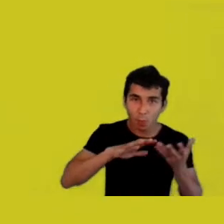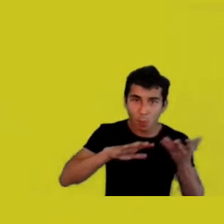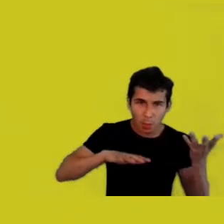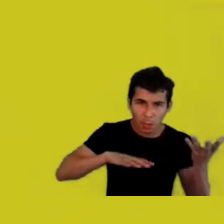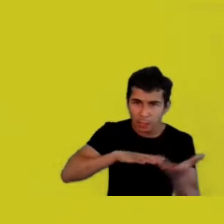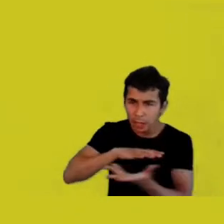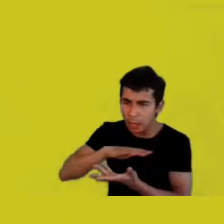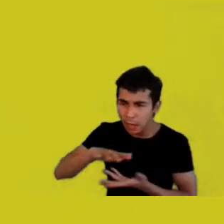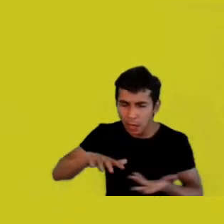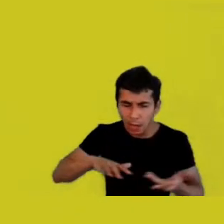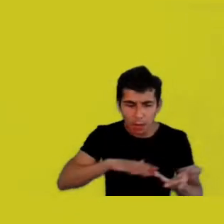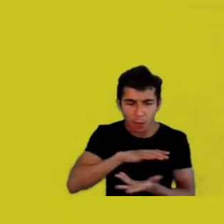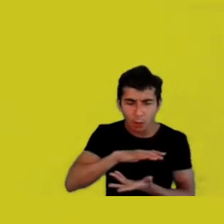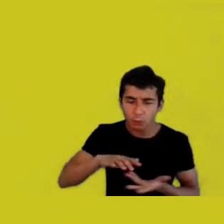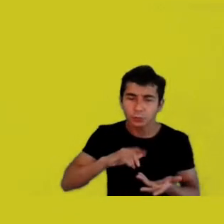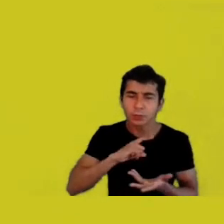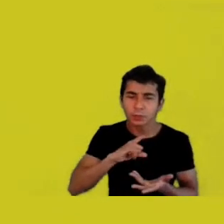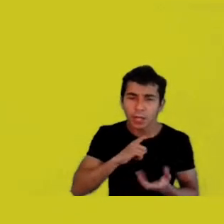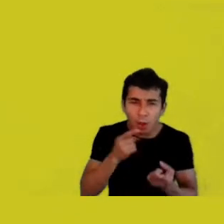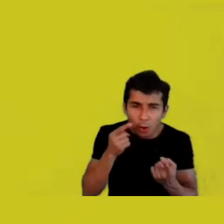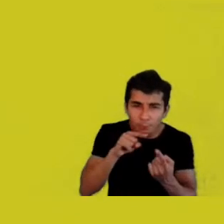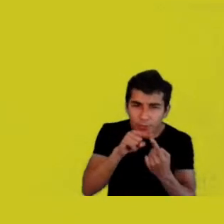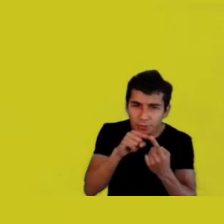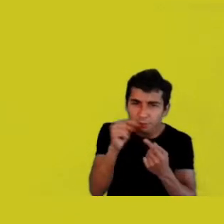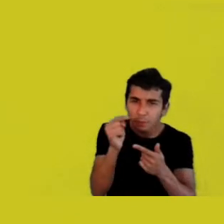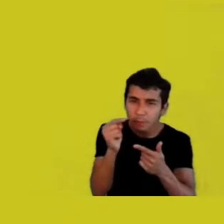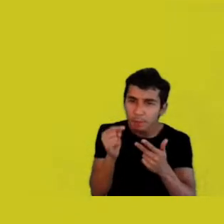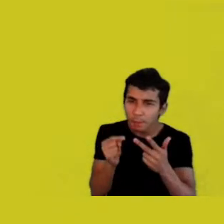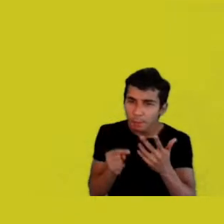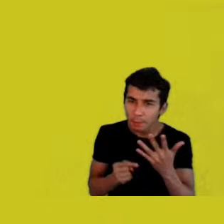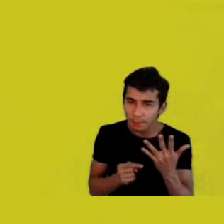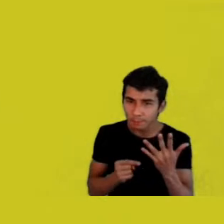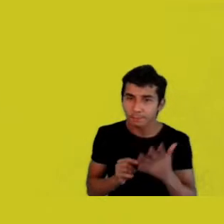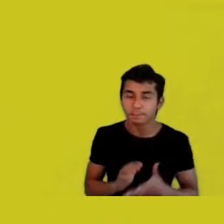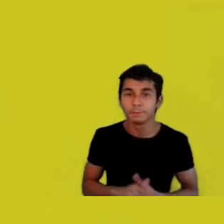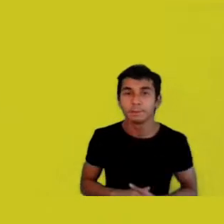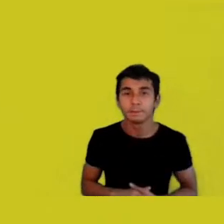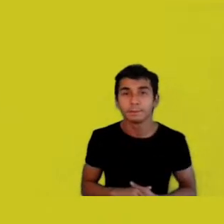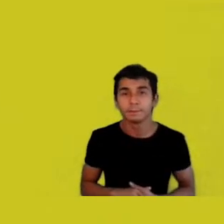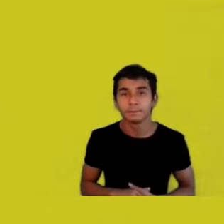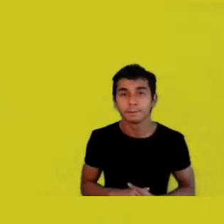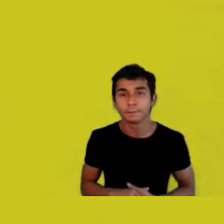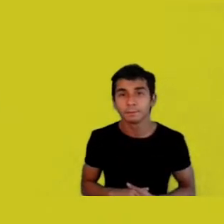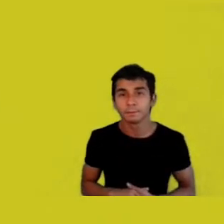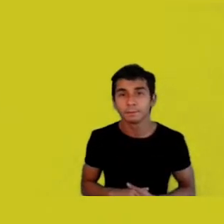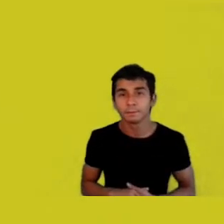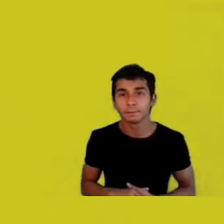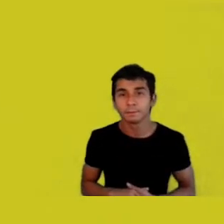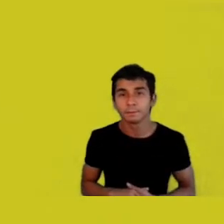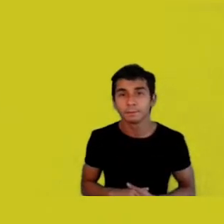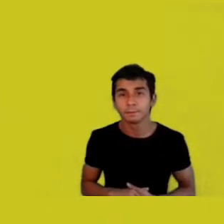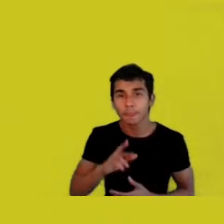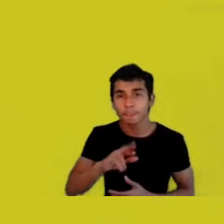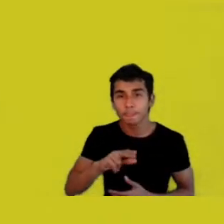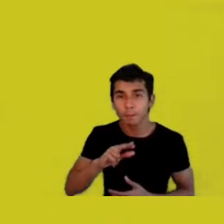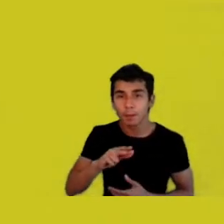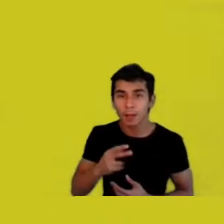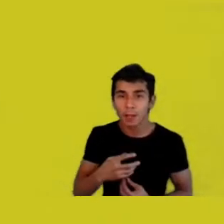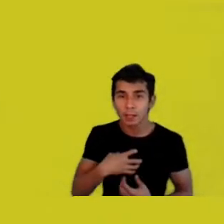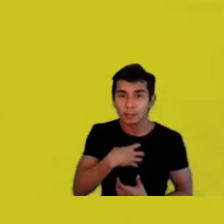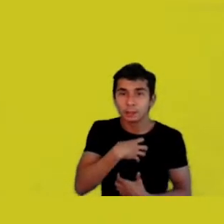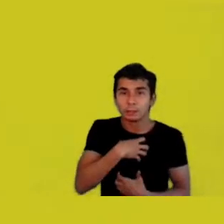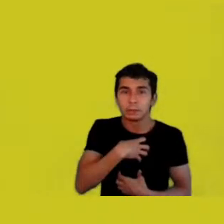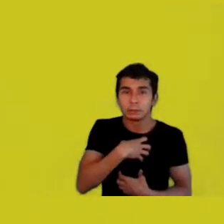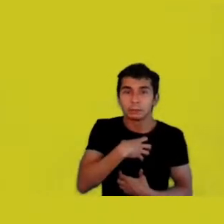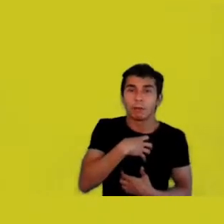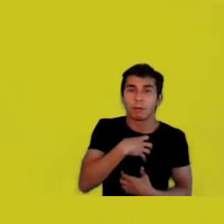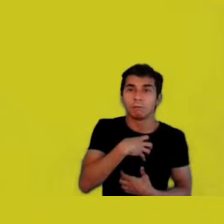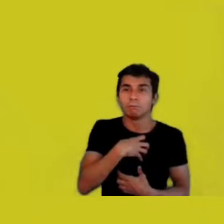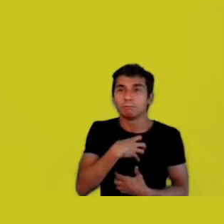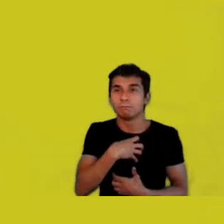That’s how vertigo, that would devour living beings, becomes an allied